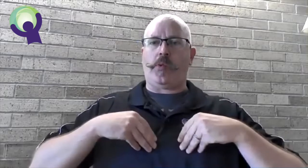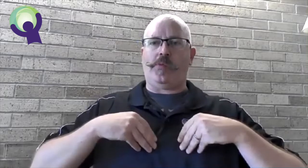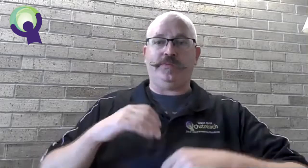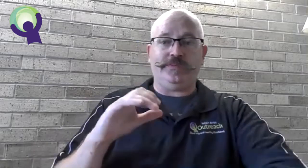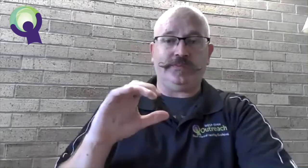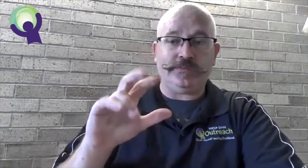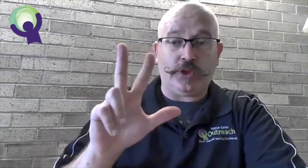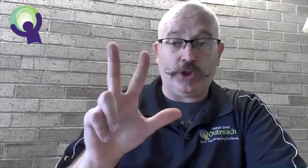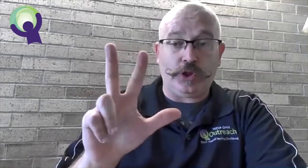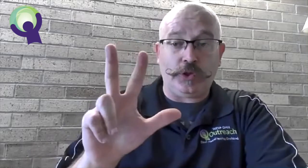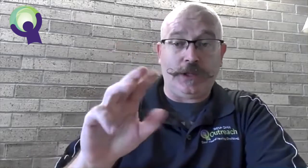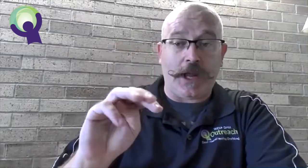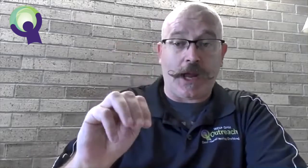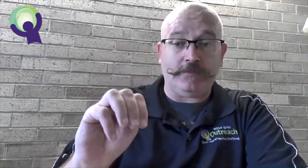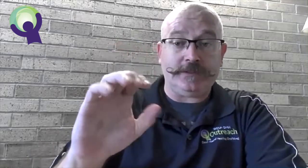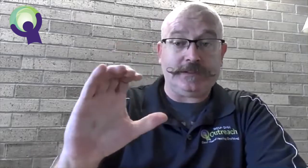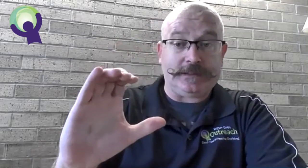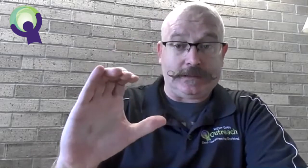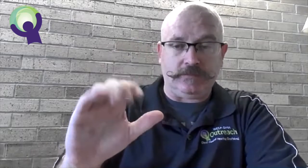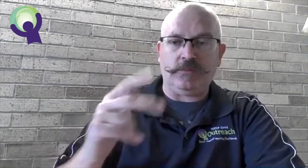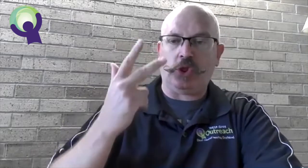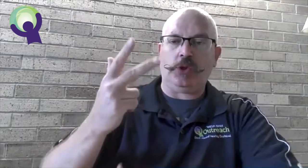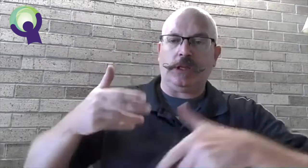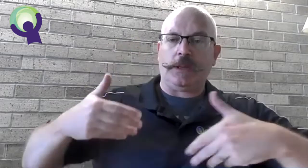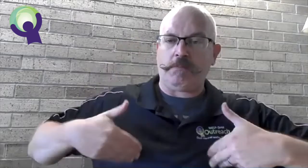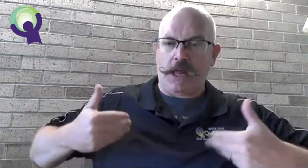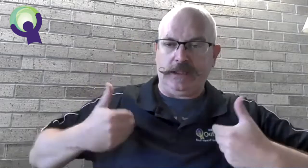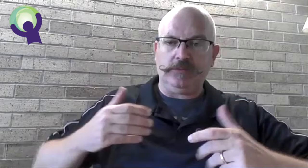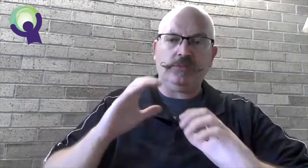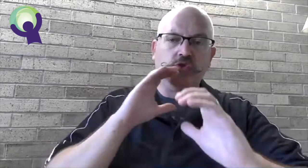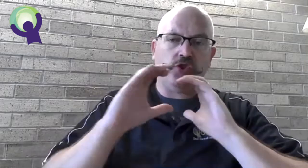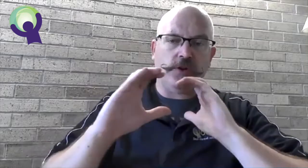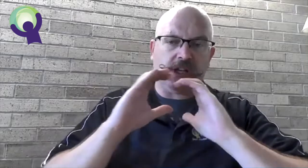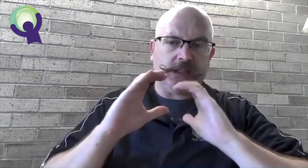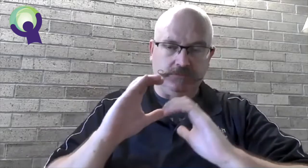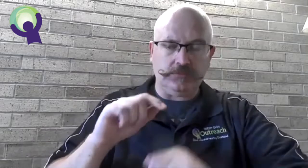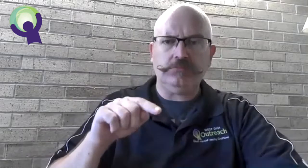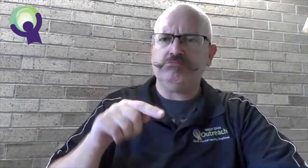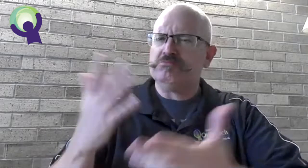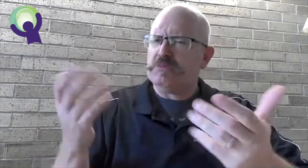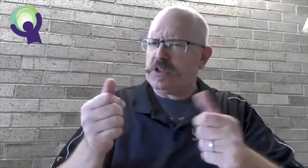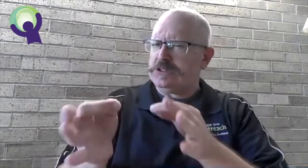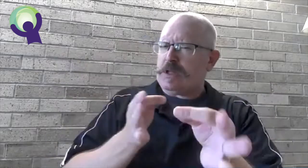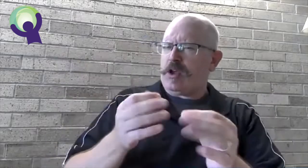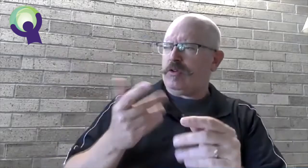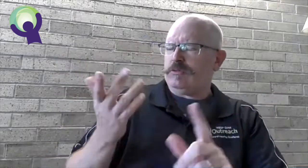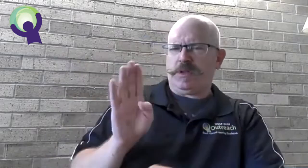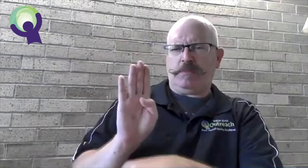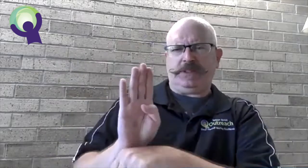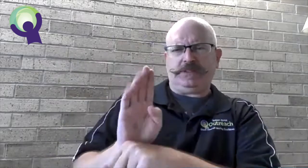You had mentioned owning a business and my understanding is you own a company called 3MC -3 monkeys communications.